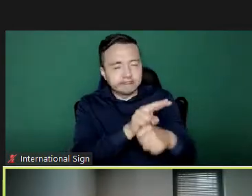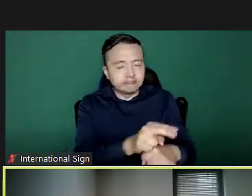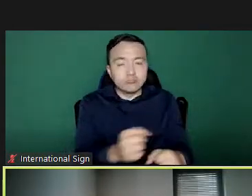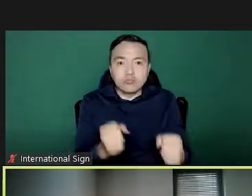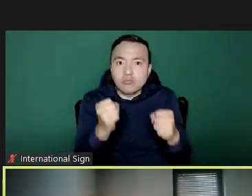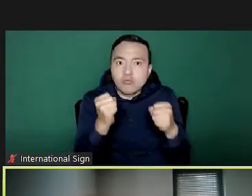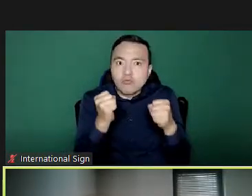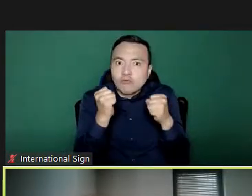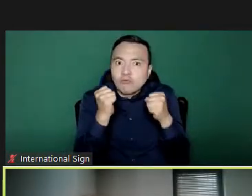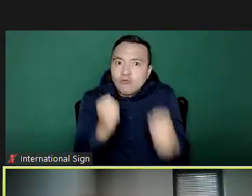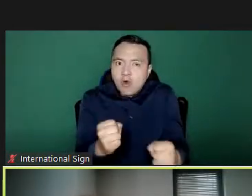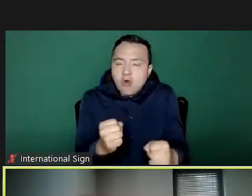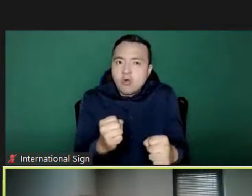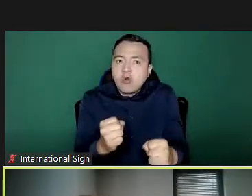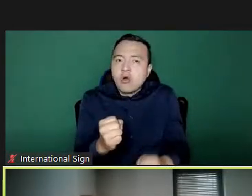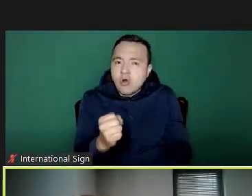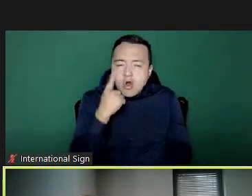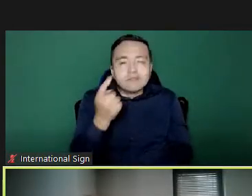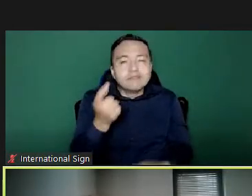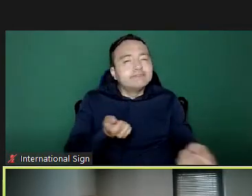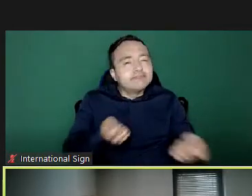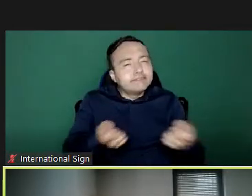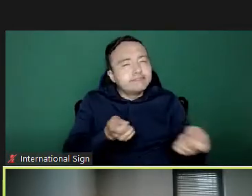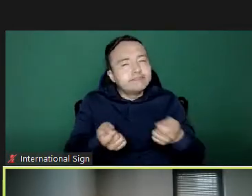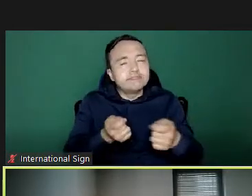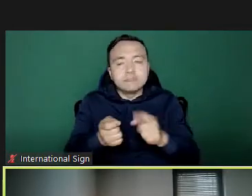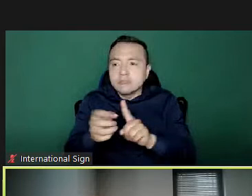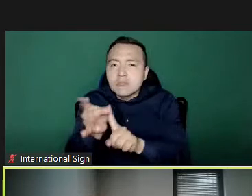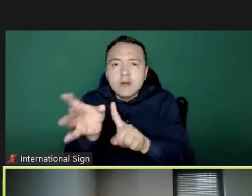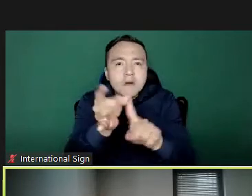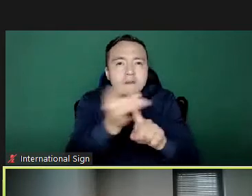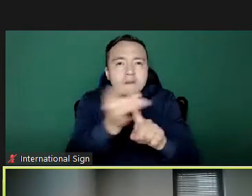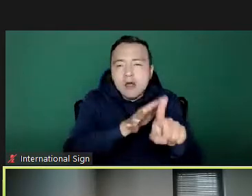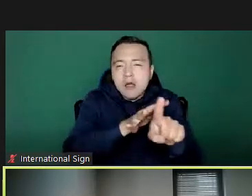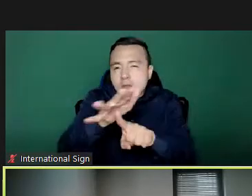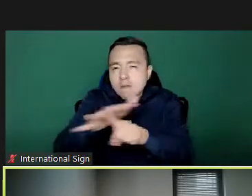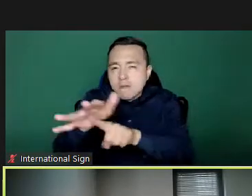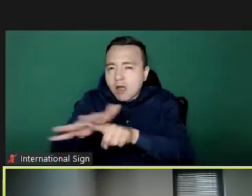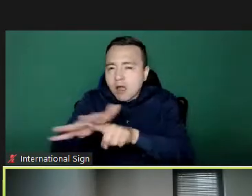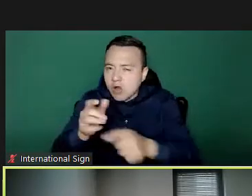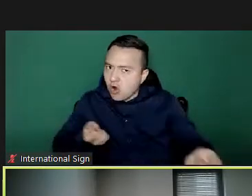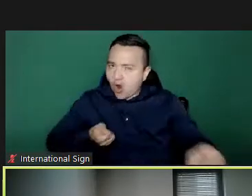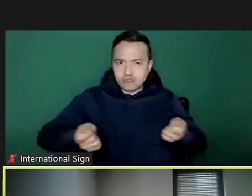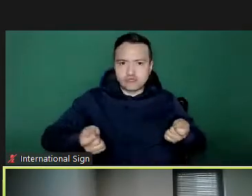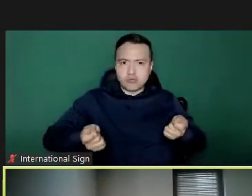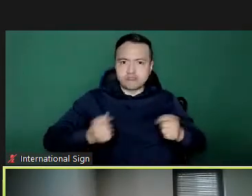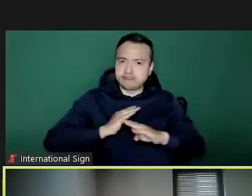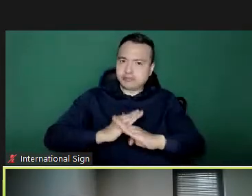of patients with life threatening COVID conditions. But it soon became clear that population health was